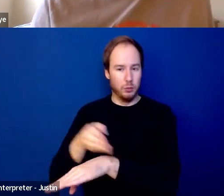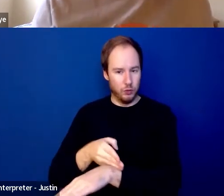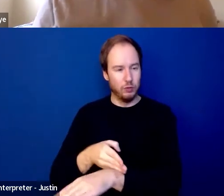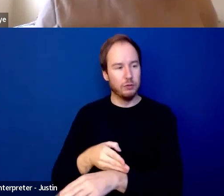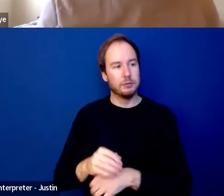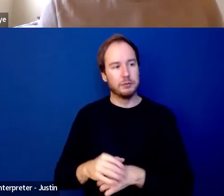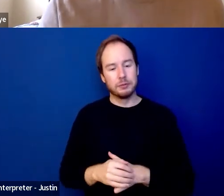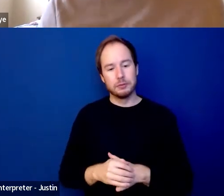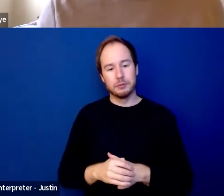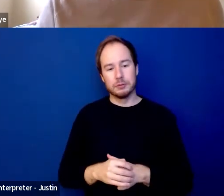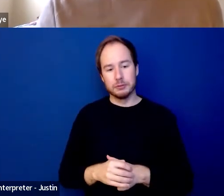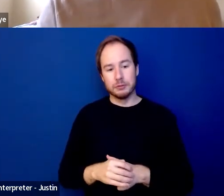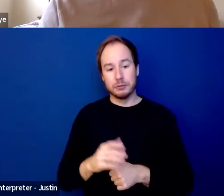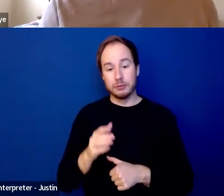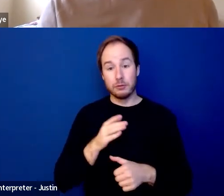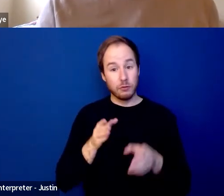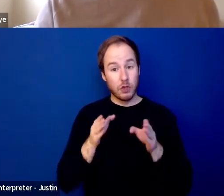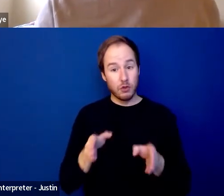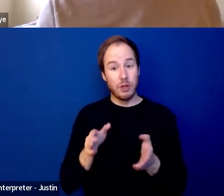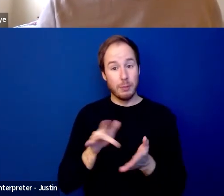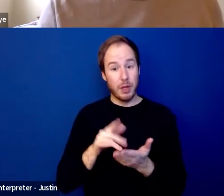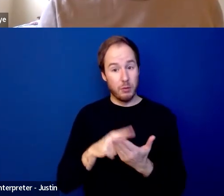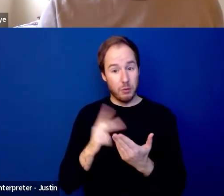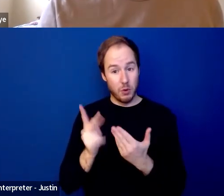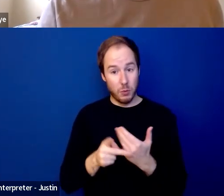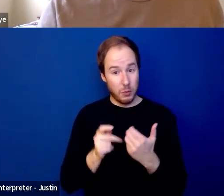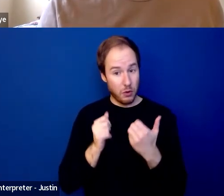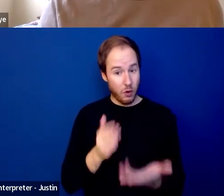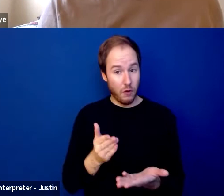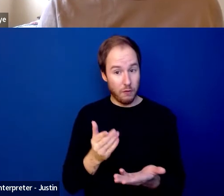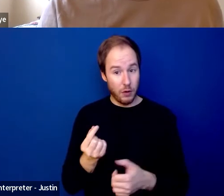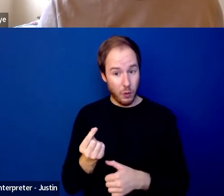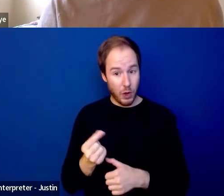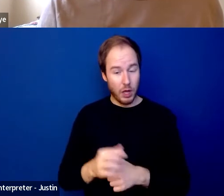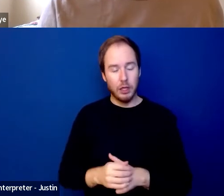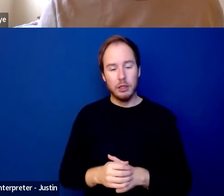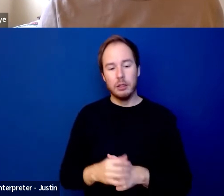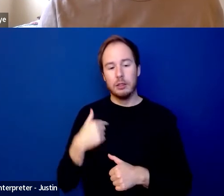In terms of what our street medicine program offers, I am the psychiatrist.